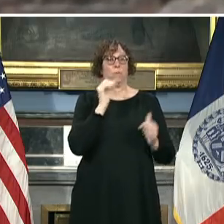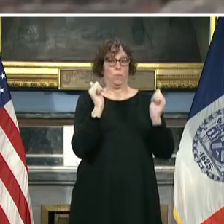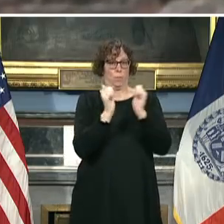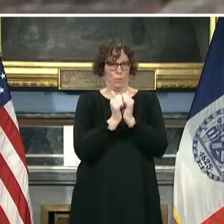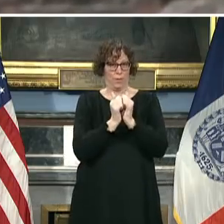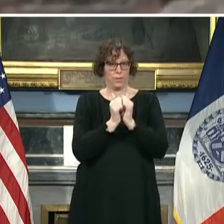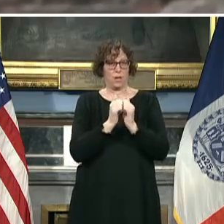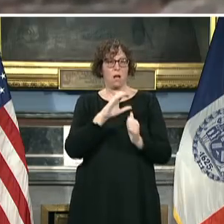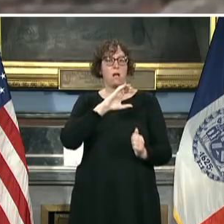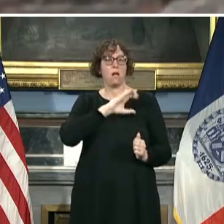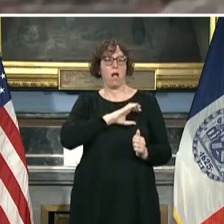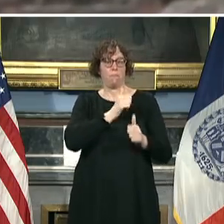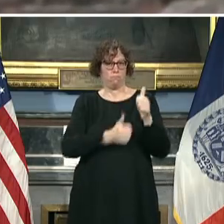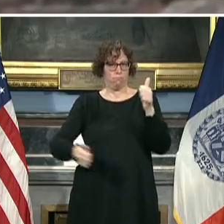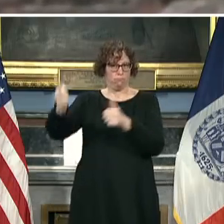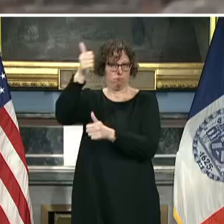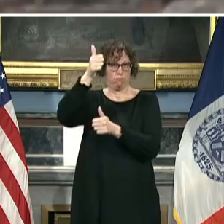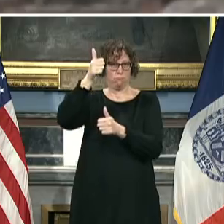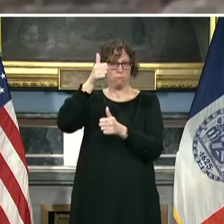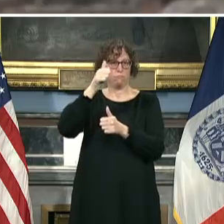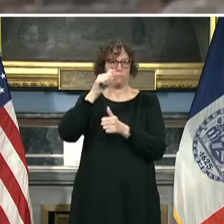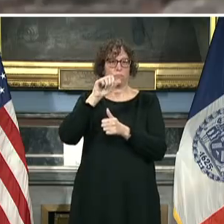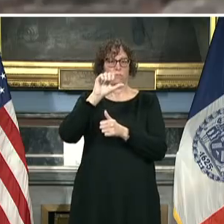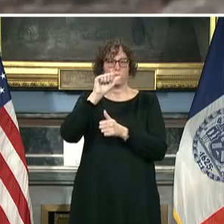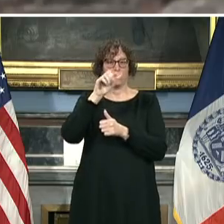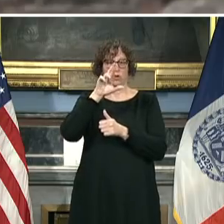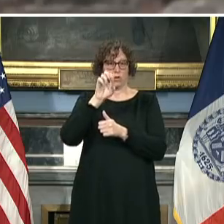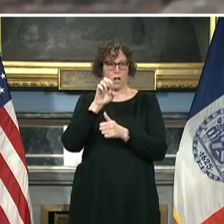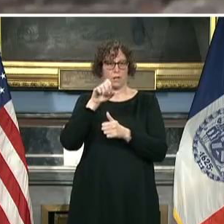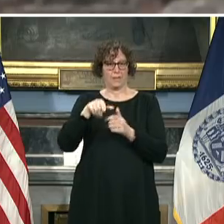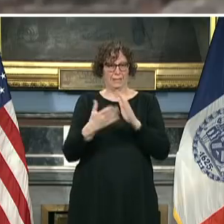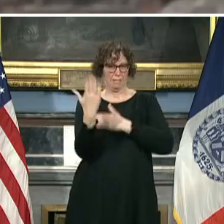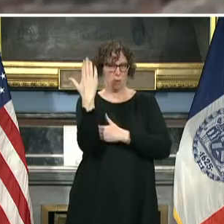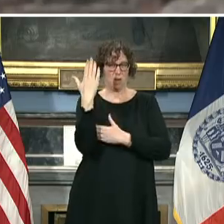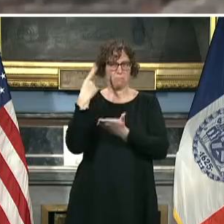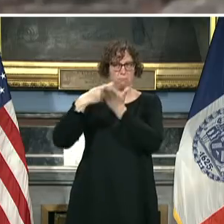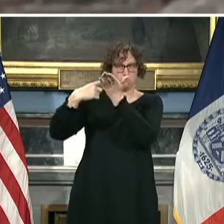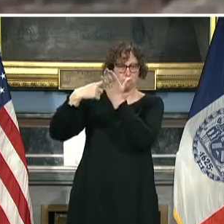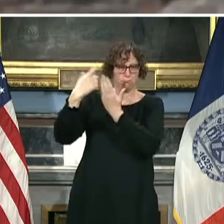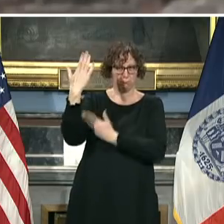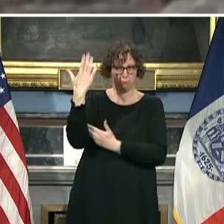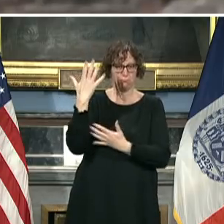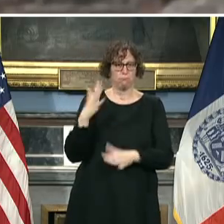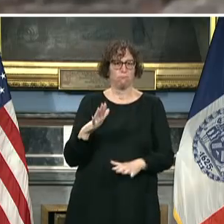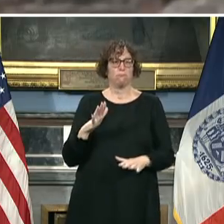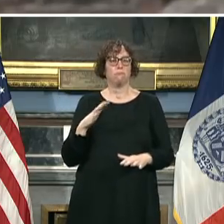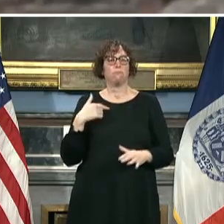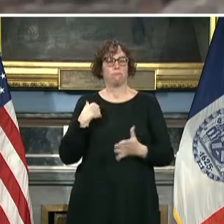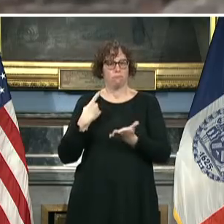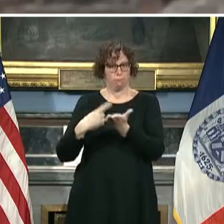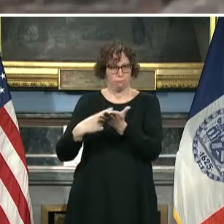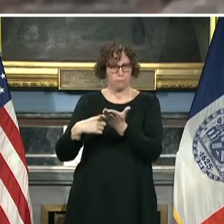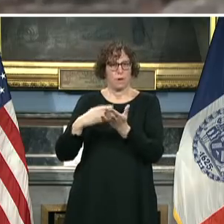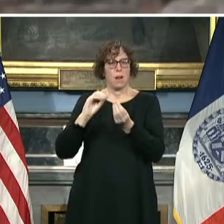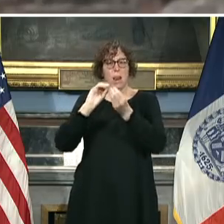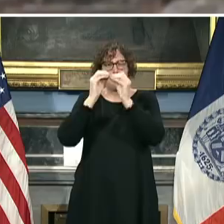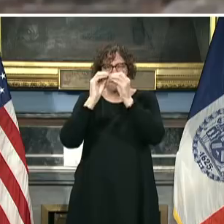COMMISSIONER SHEA TS HIMRNOIG.N WE WTEN OVER THE SITUATION WITH ABSENTEES,UT B W E ALSO WENT OVER THE RETURN RATE,